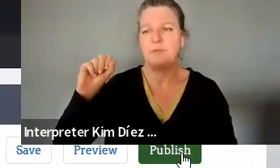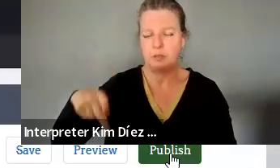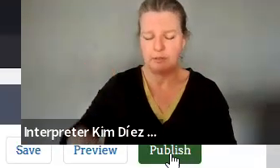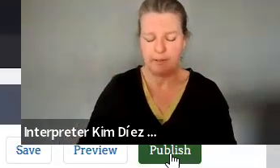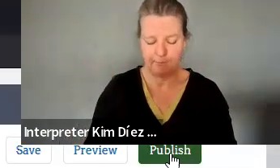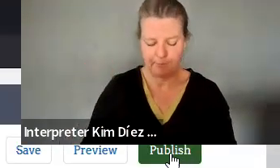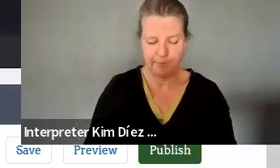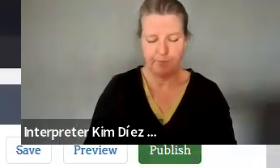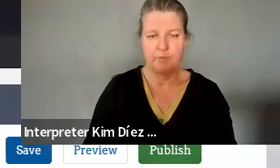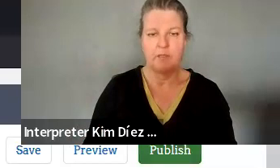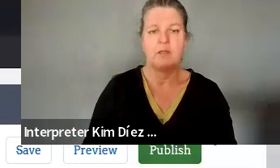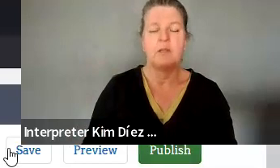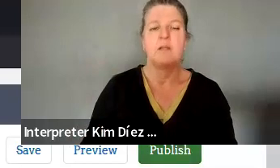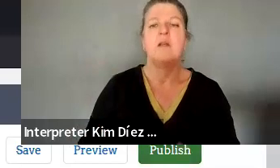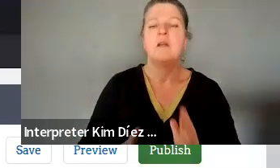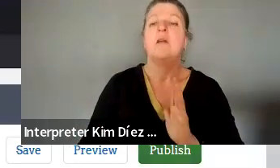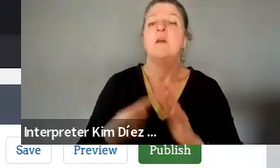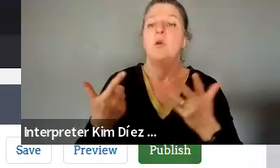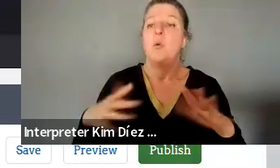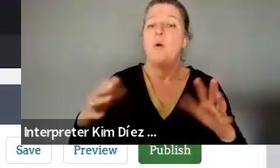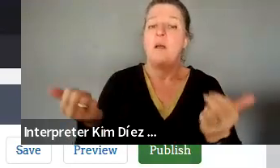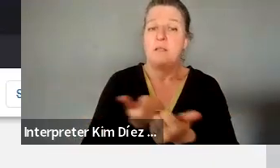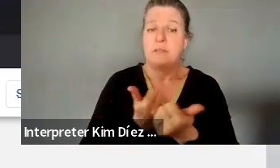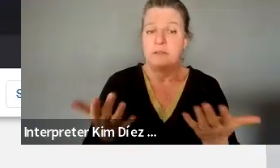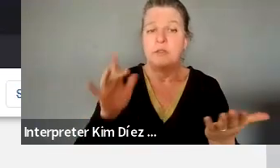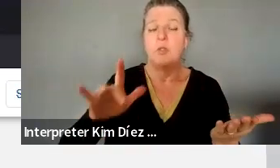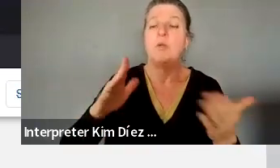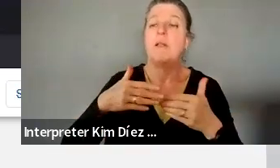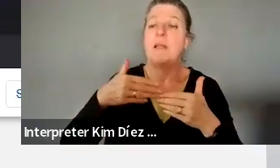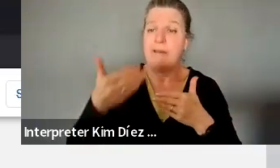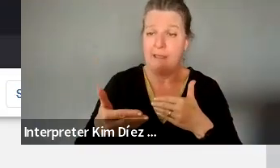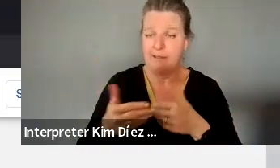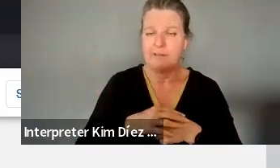Once you've done everything you wanna do there, you'll click Next and that will take you to this page